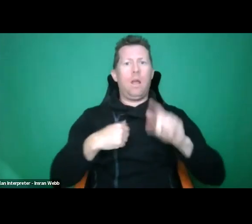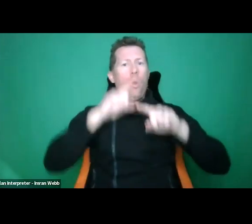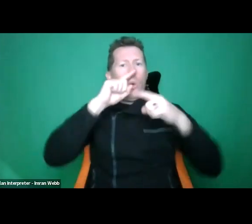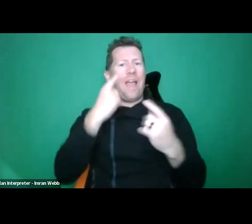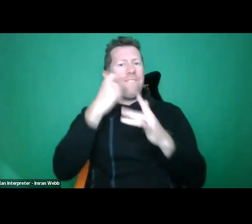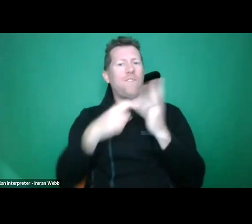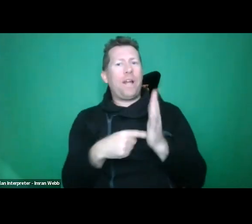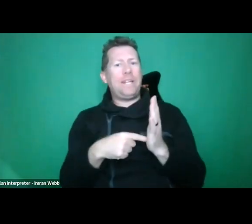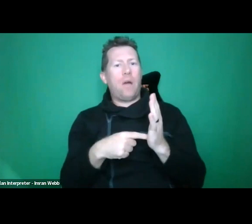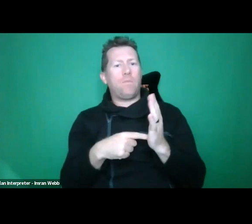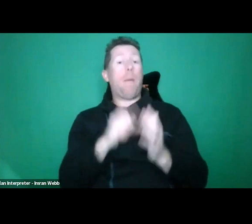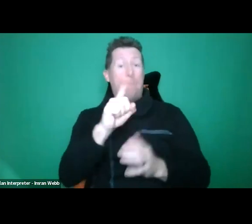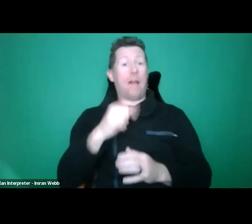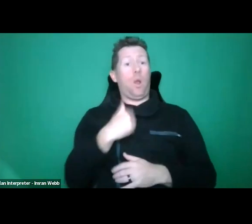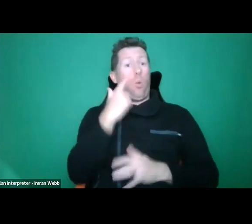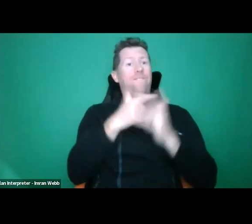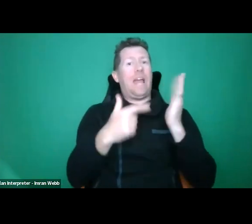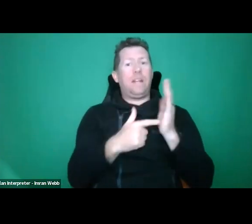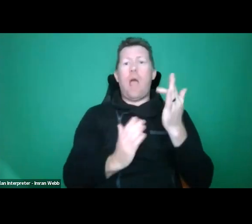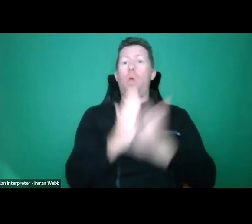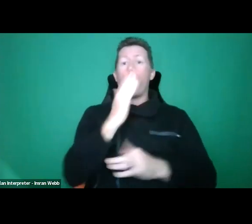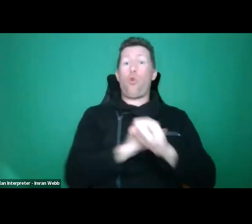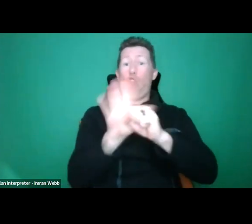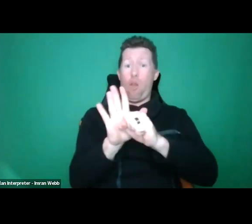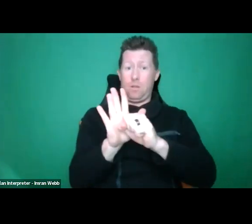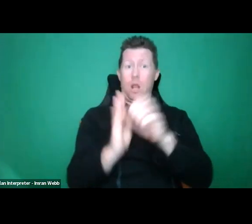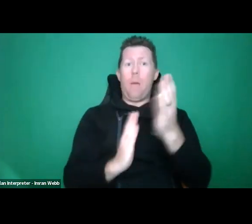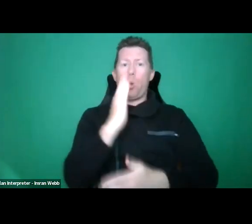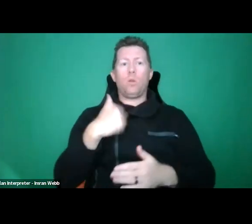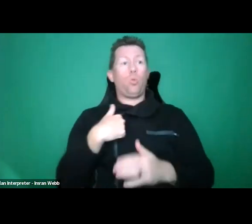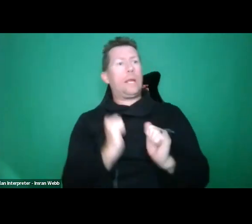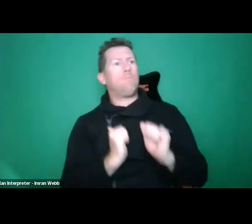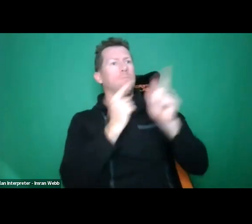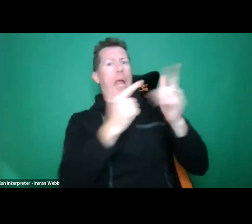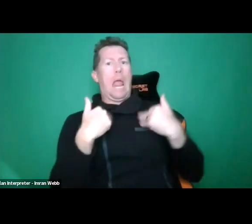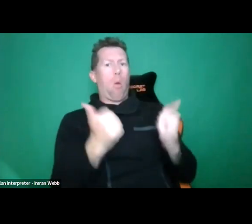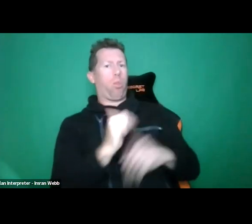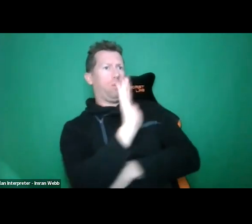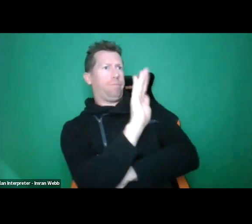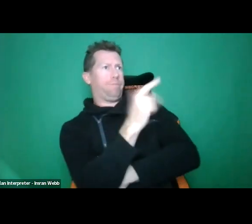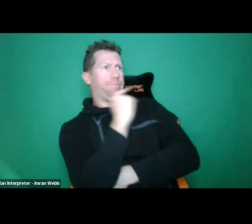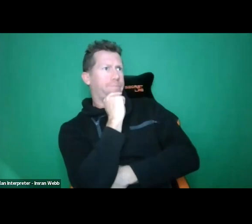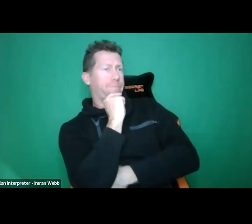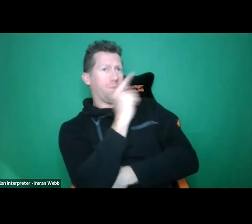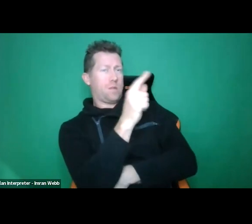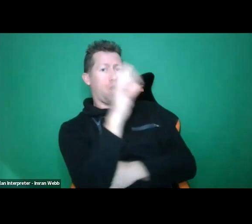We found out during the pandemic, for example, once we went to health, that there was a whole lot of assumptions about where people